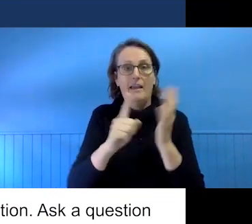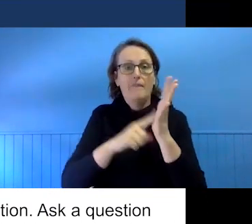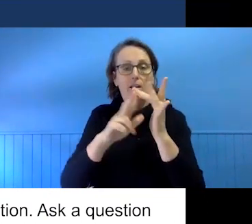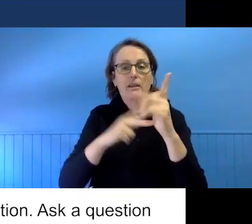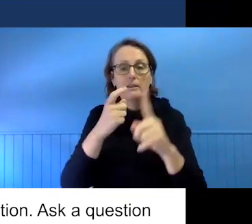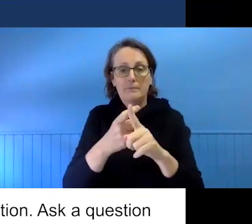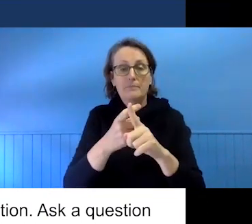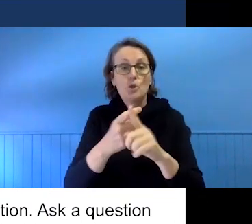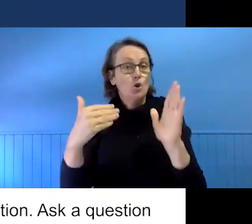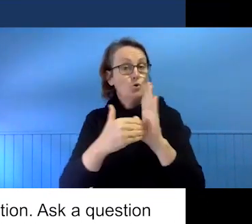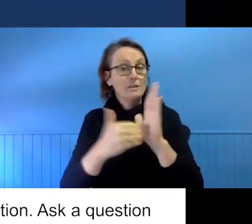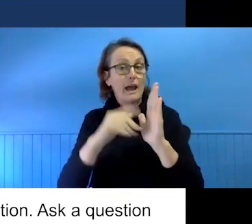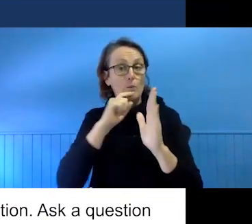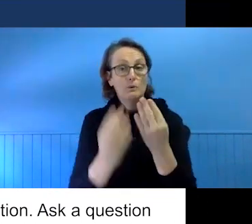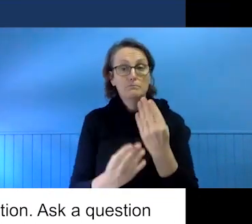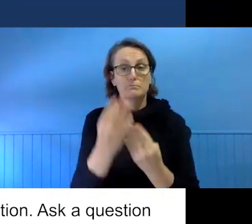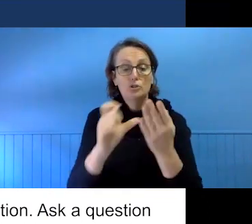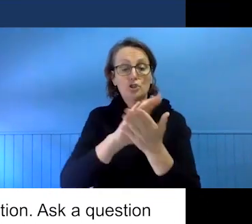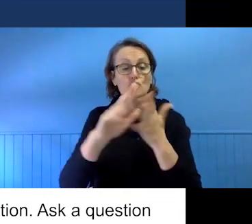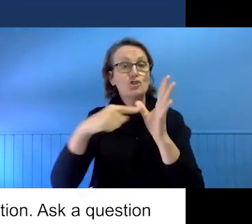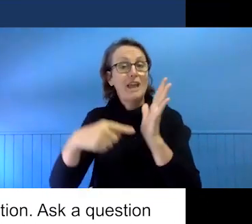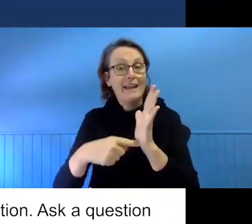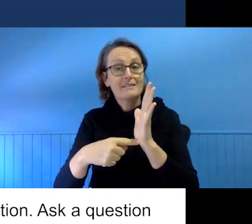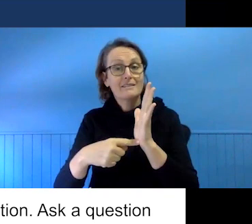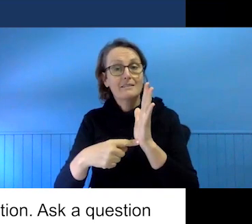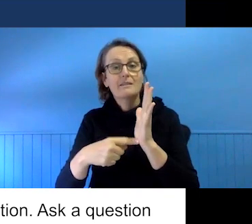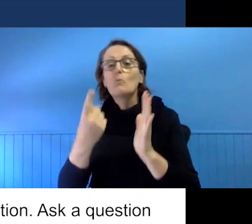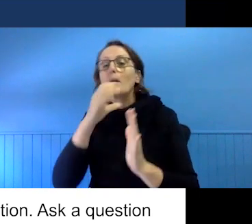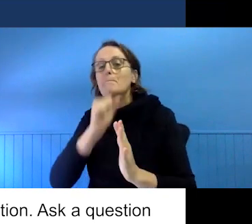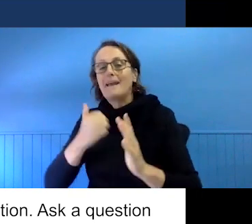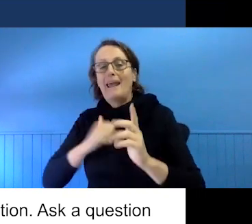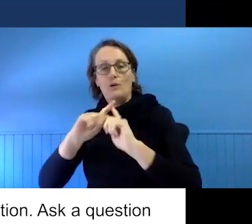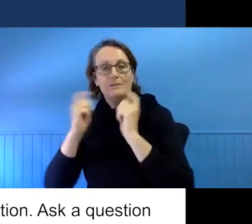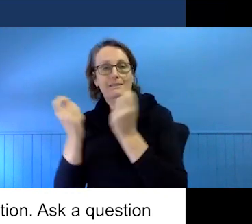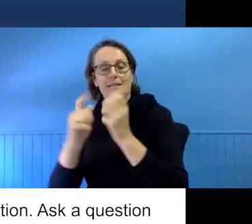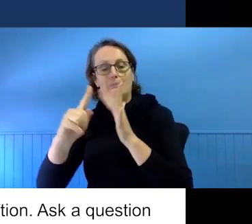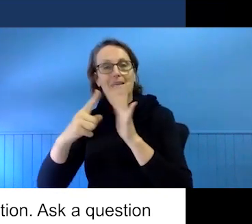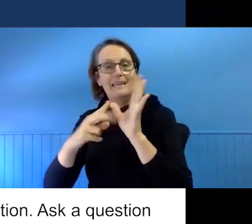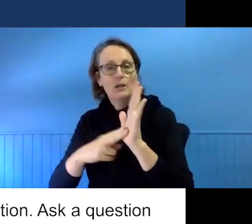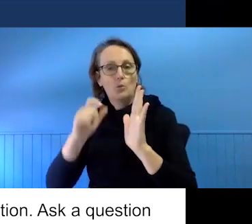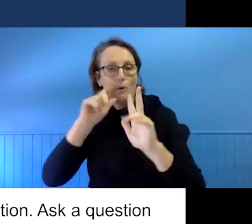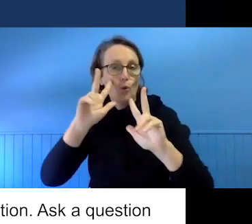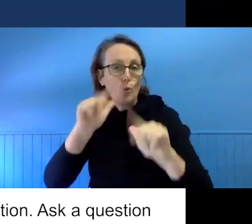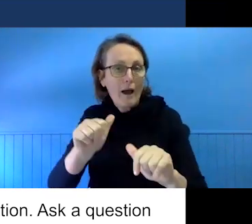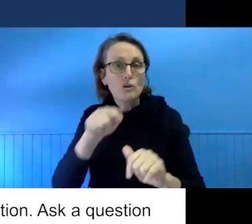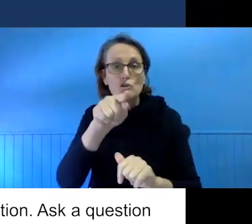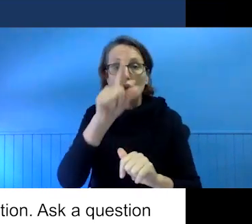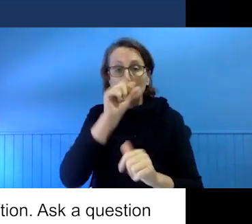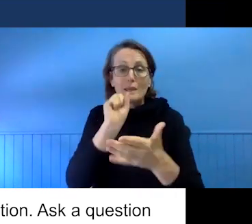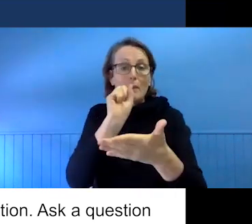throughout the session. We invite you to share links, ideas, resources